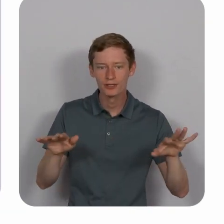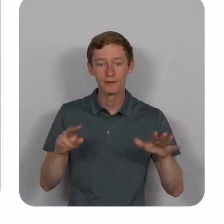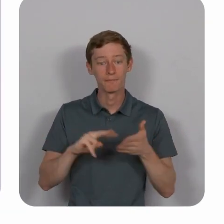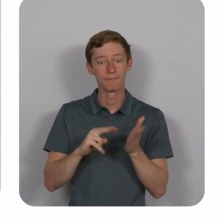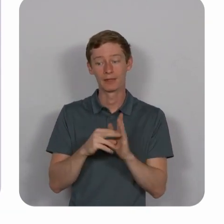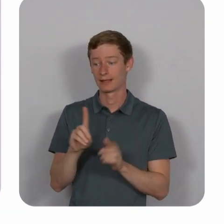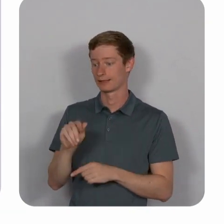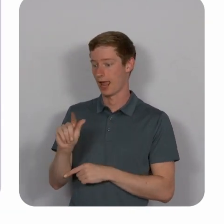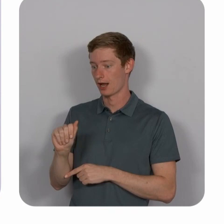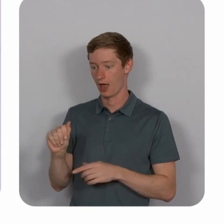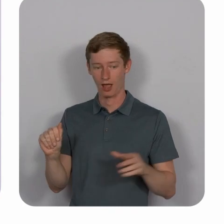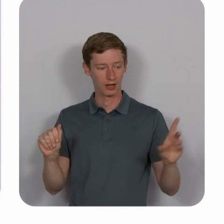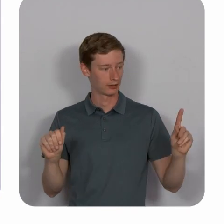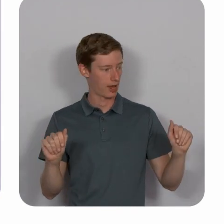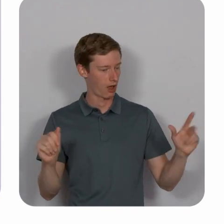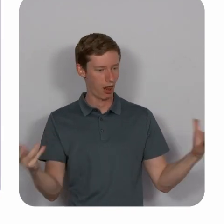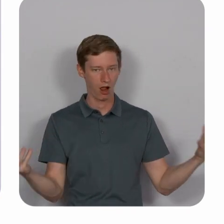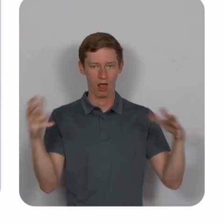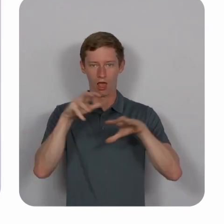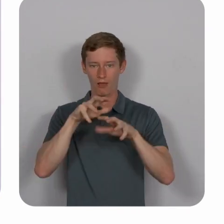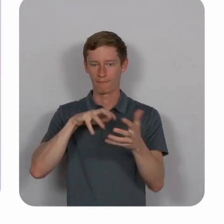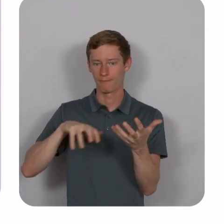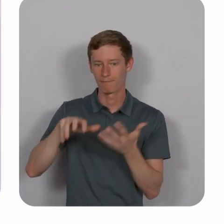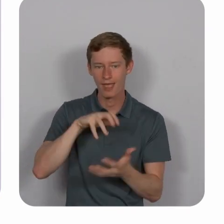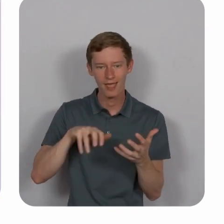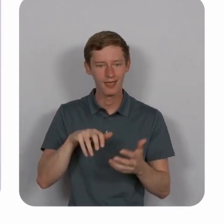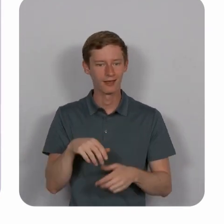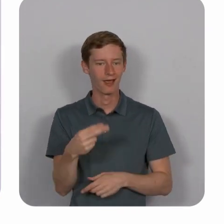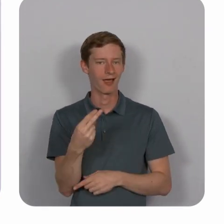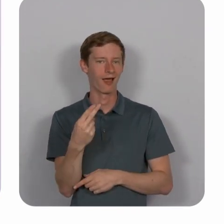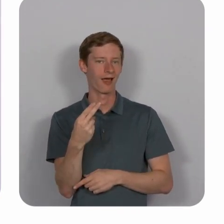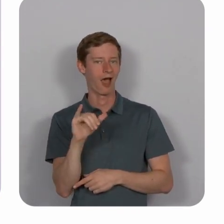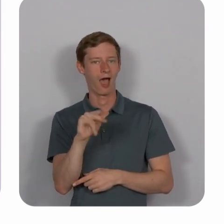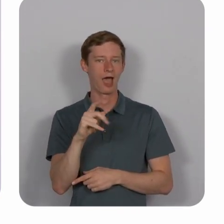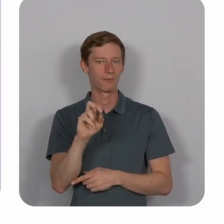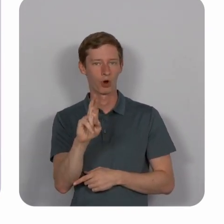hyperparameter tuning and multiple iterations.